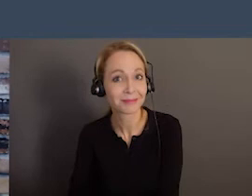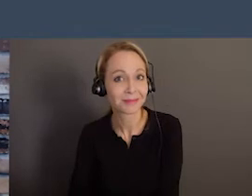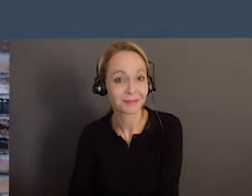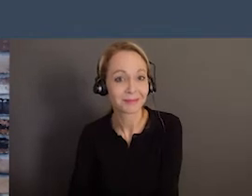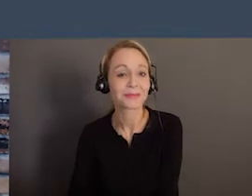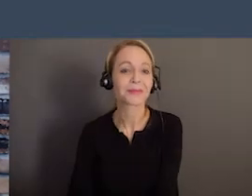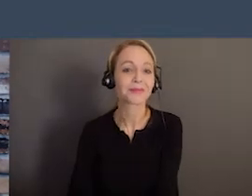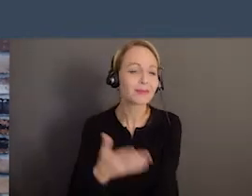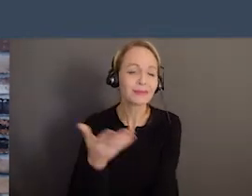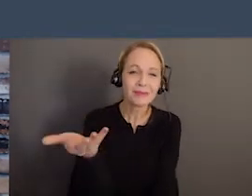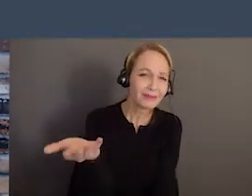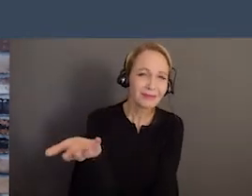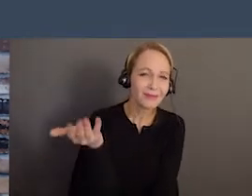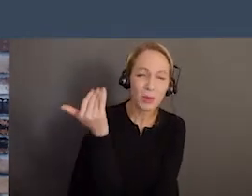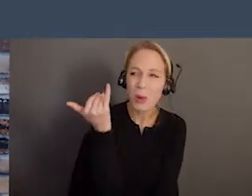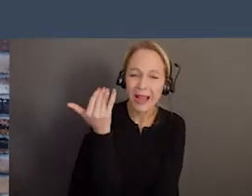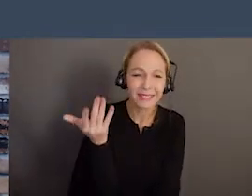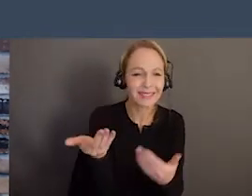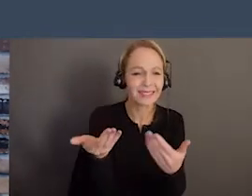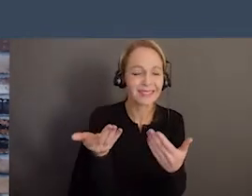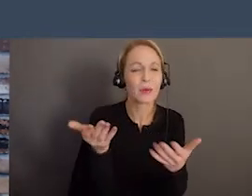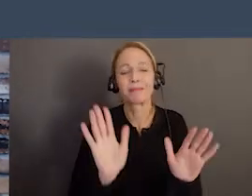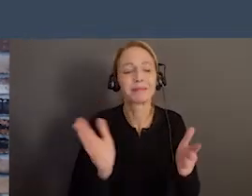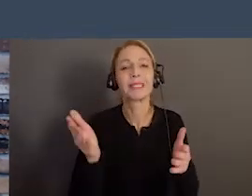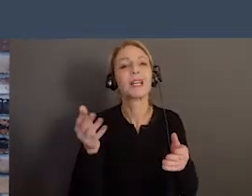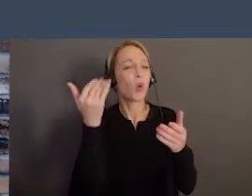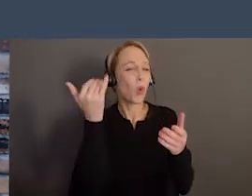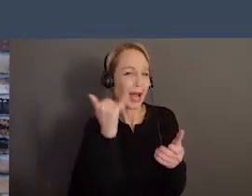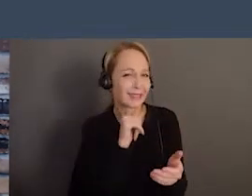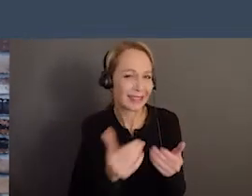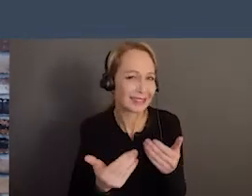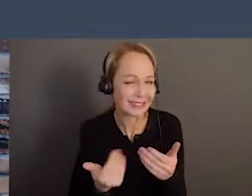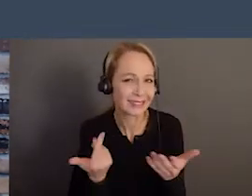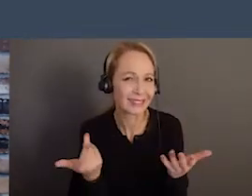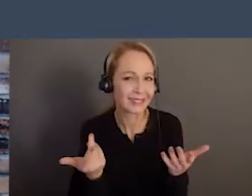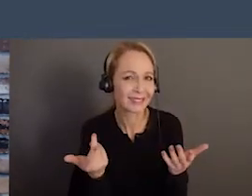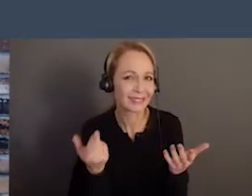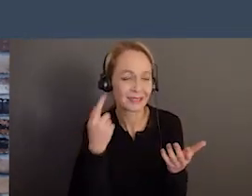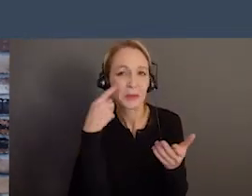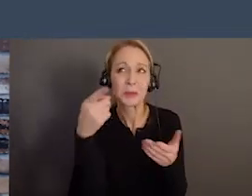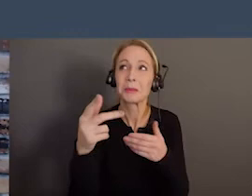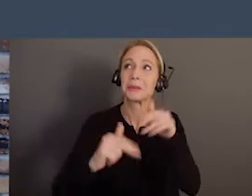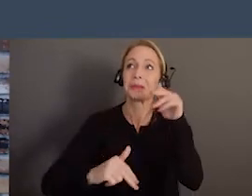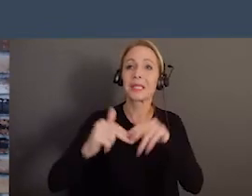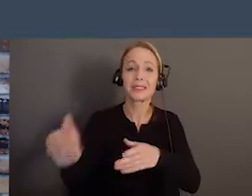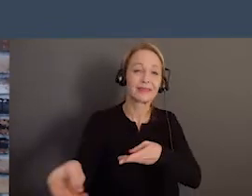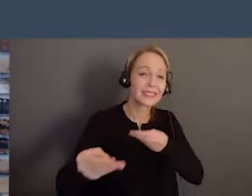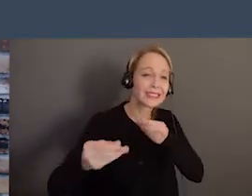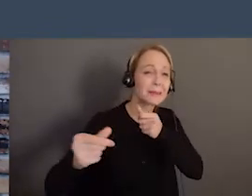SO WHY ISN'T IT EASY TO BUILD SEAMLESS DIGITAL